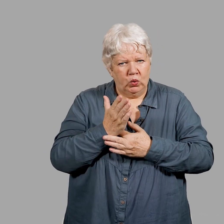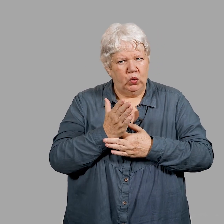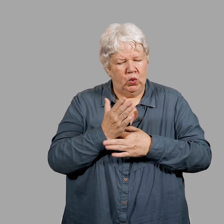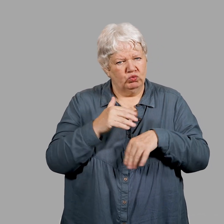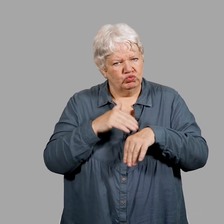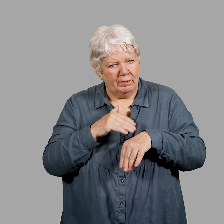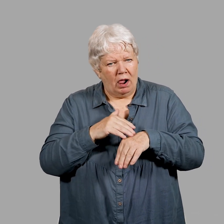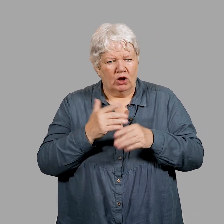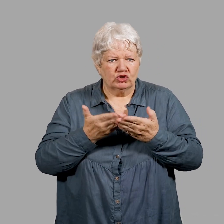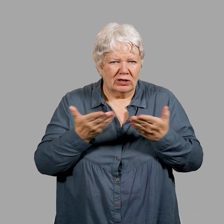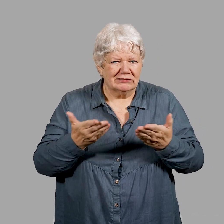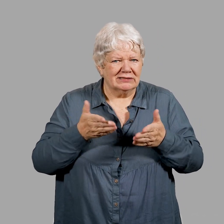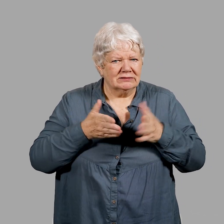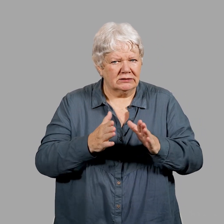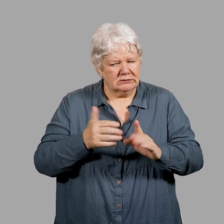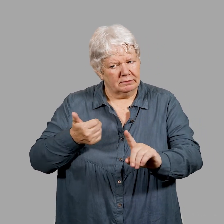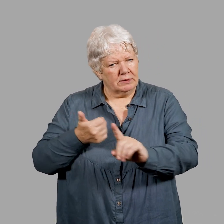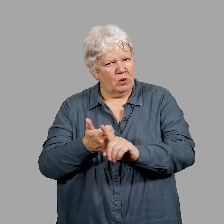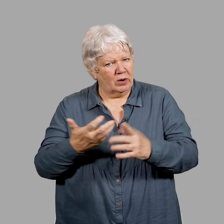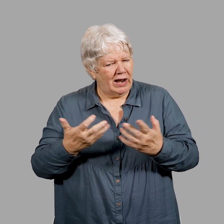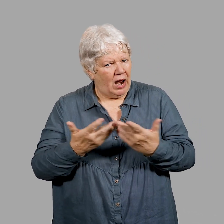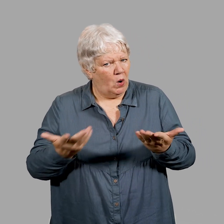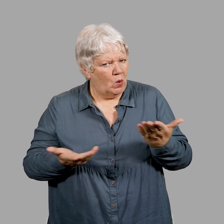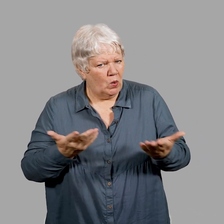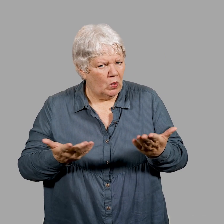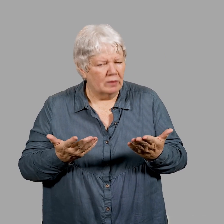the criminal justice system can be supported appropriately.